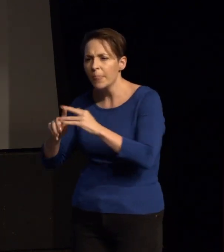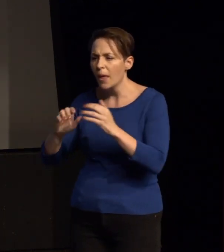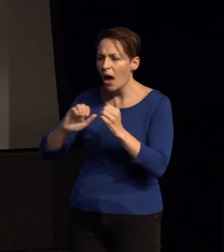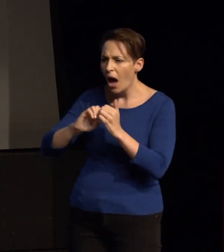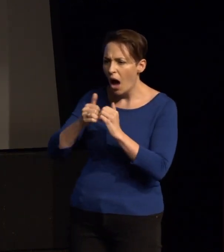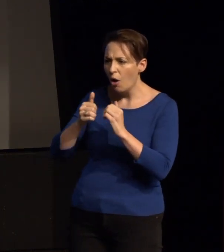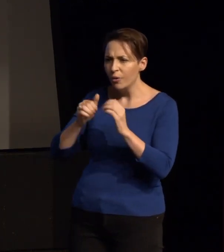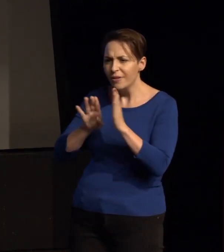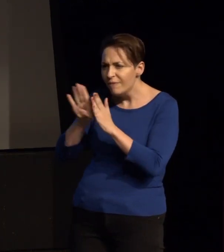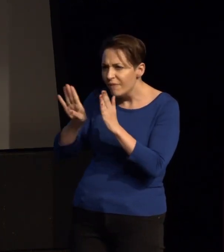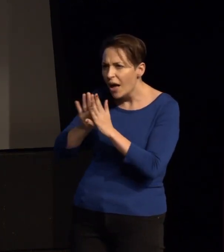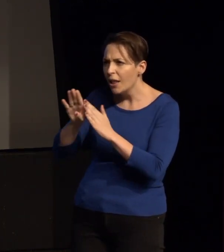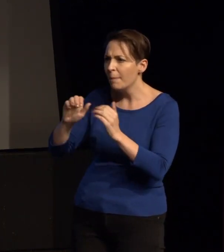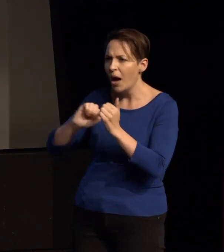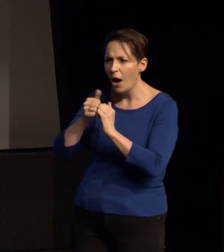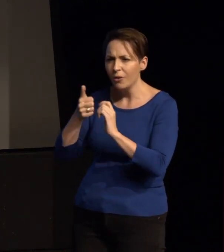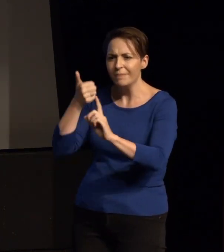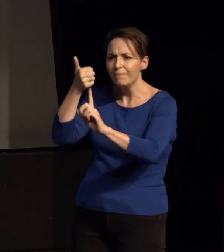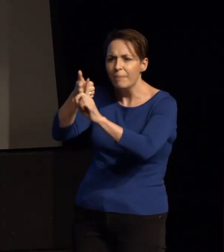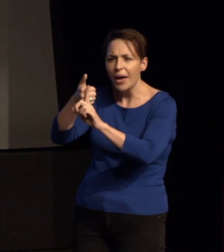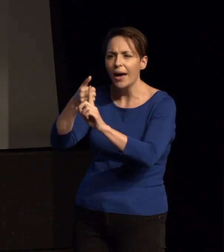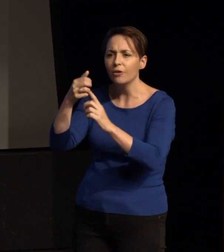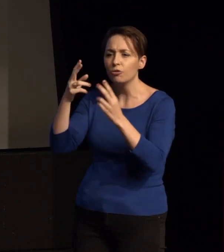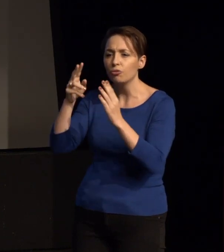how children develop,